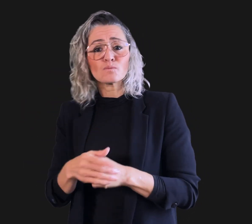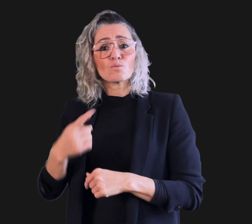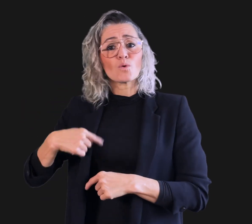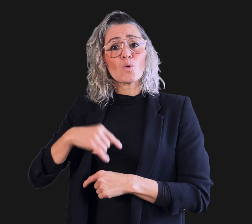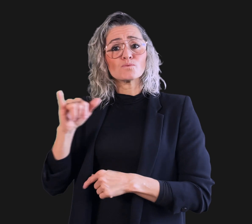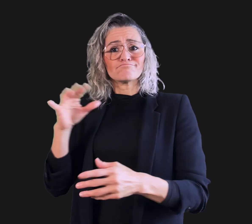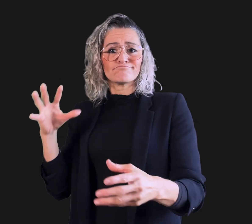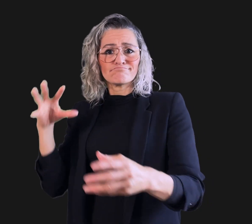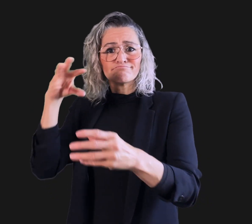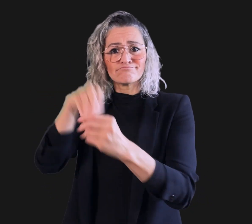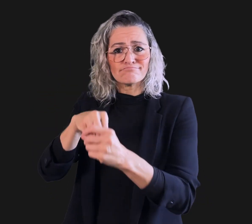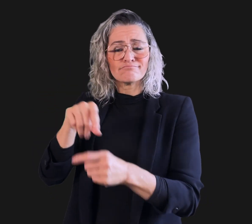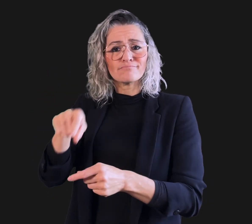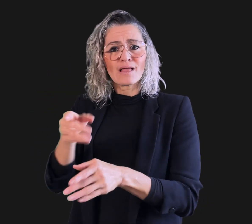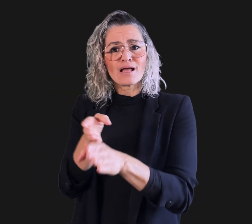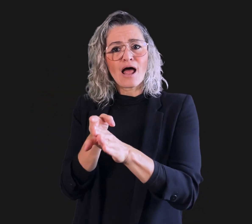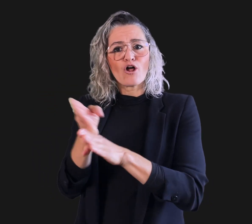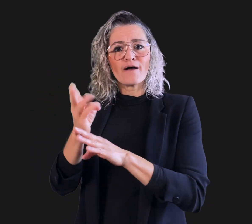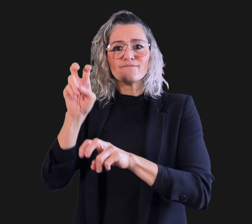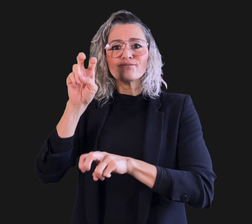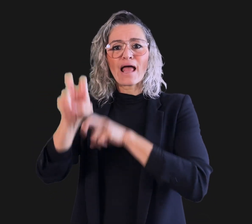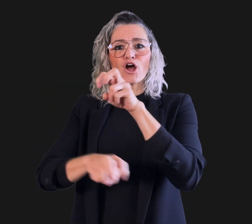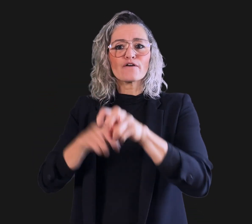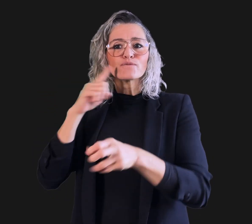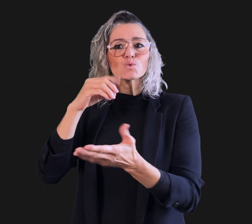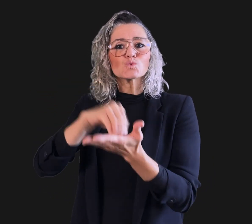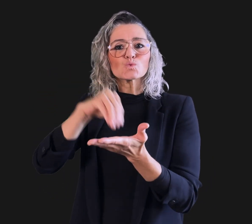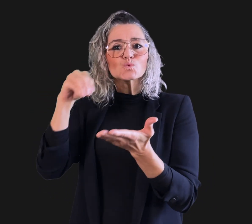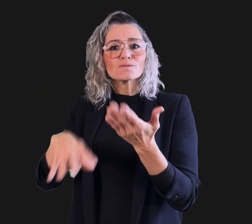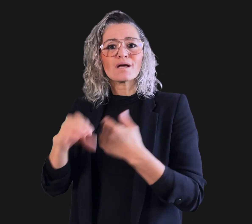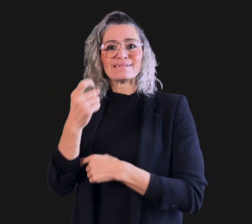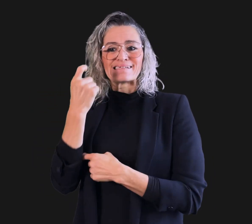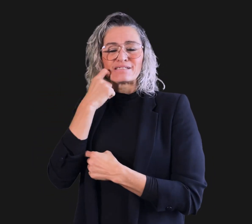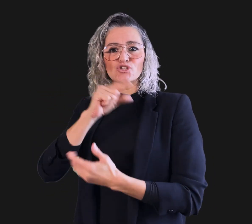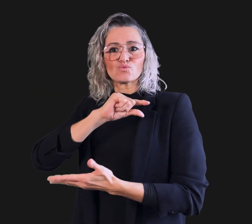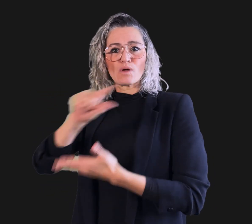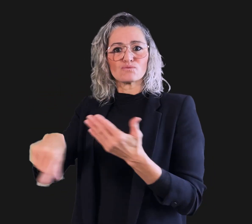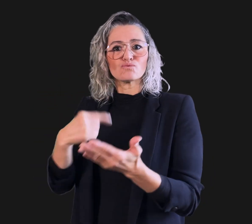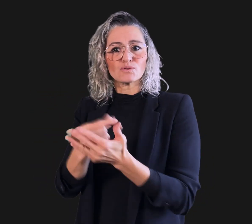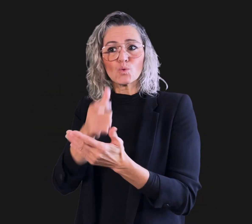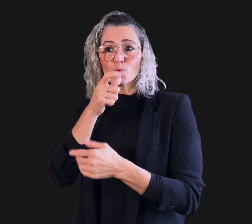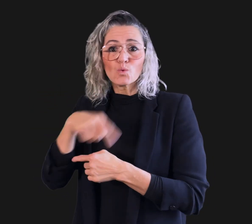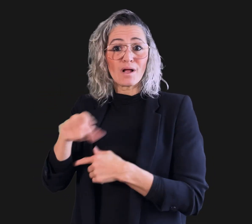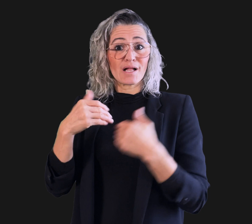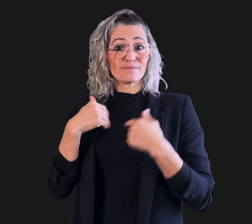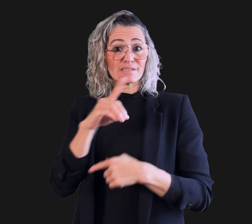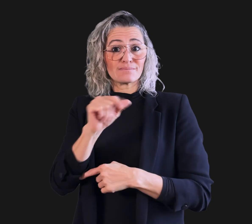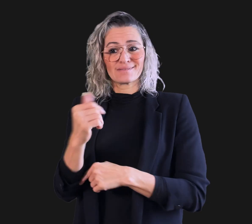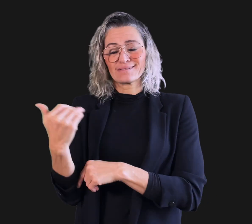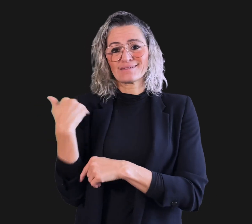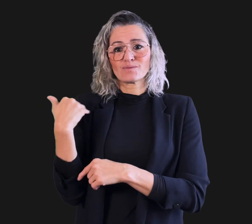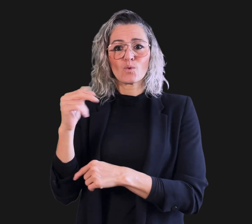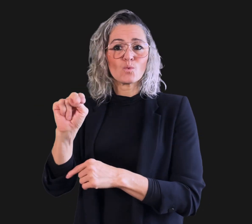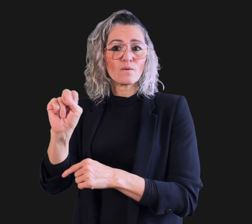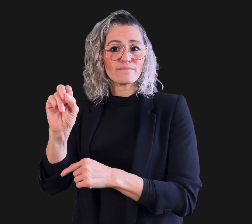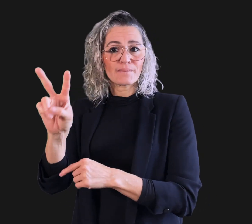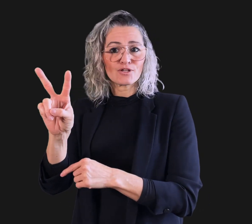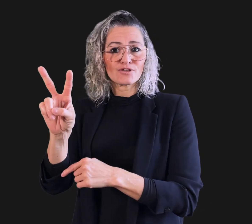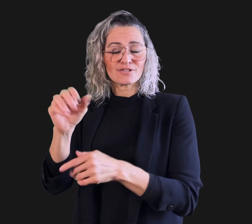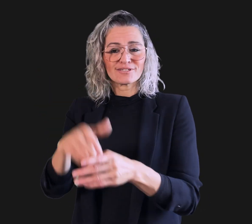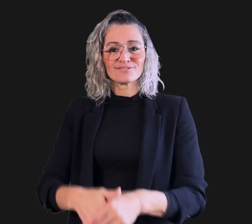We also participated in a Career Fair for Students and Recent Graduates with Disabilities in November.